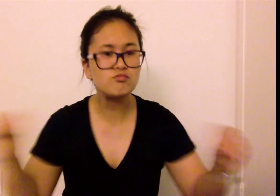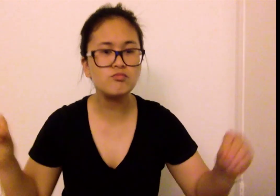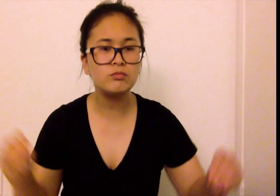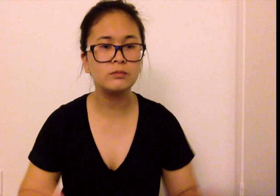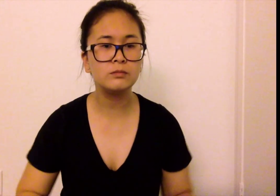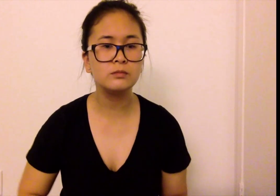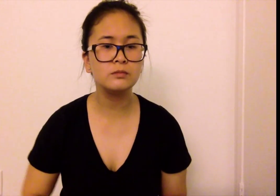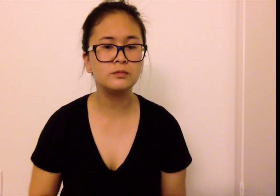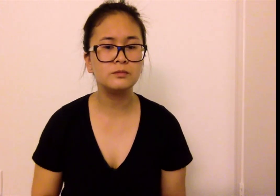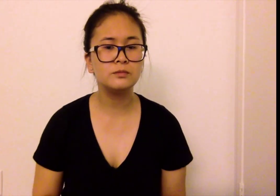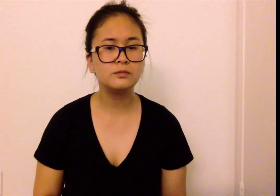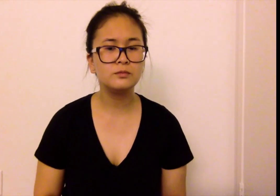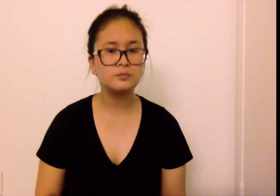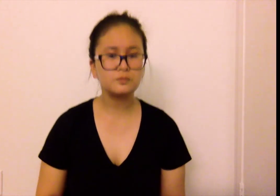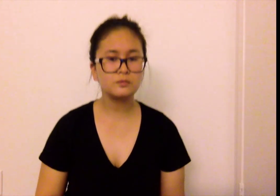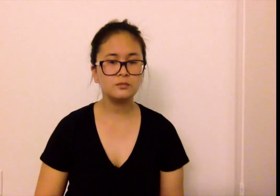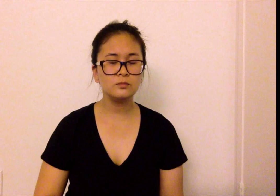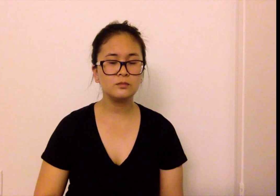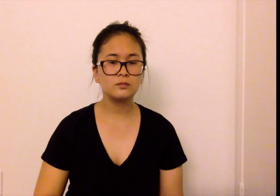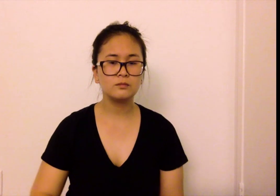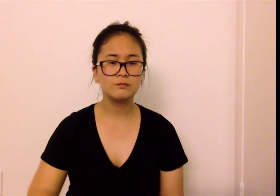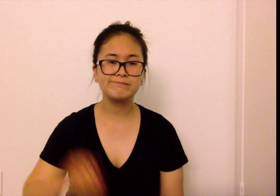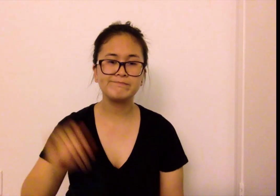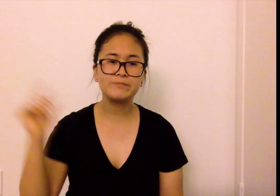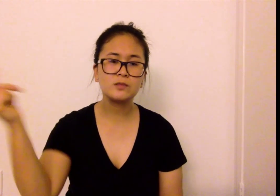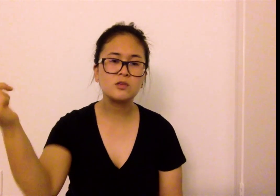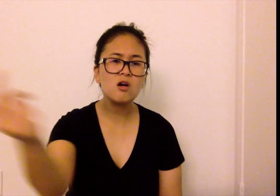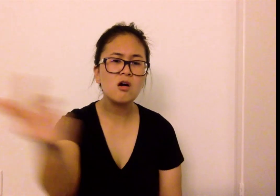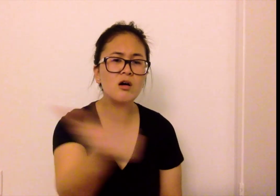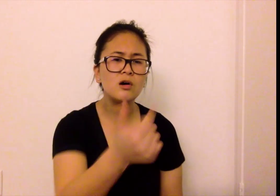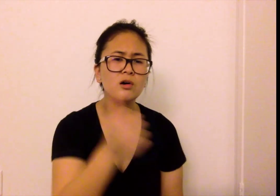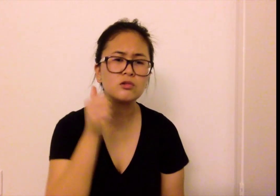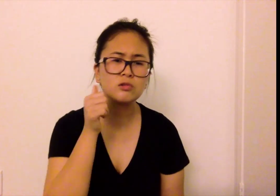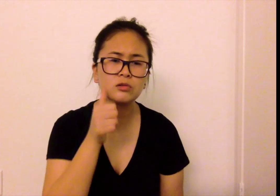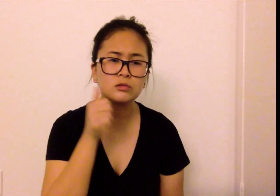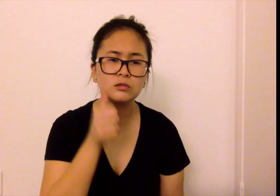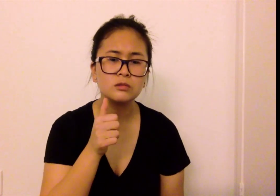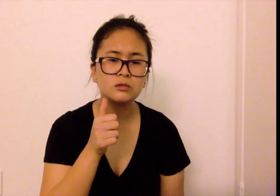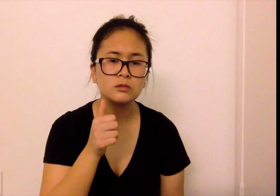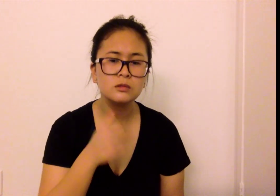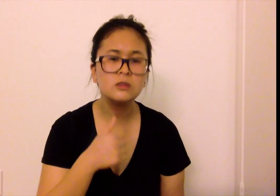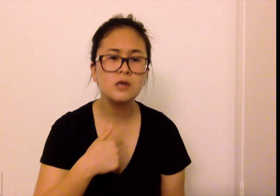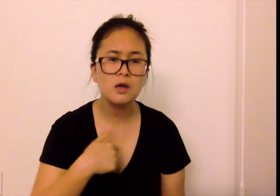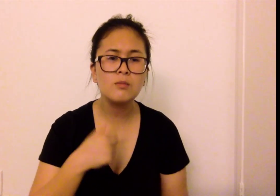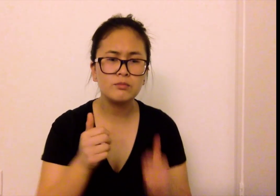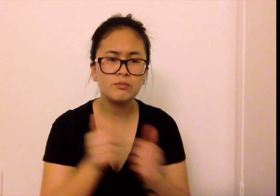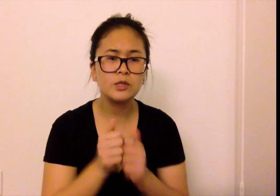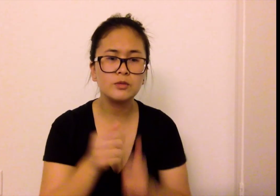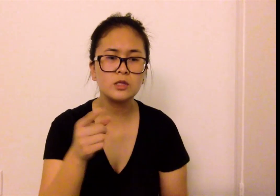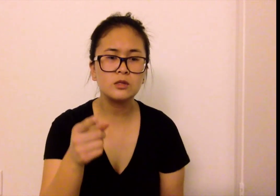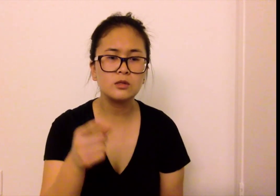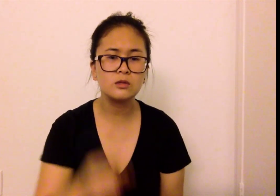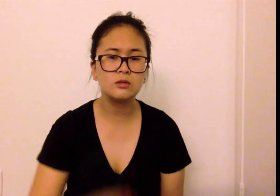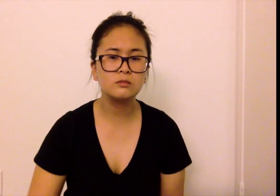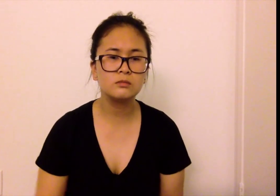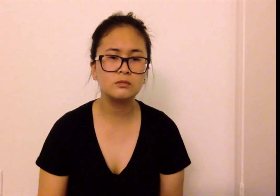[Nobody!] To girls everywhere, I am with you.